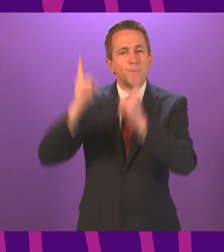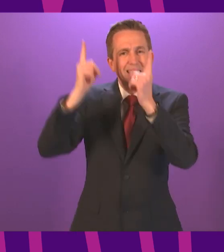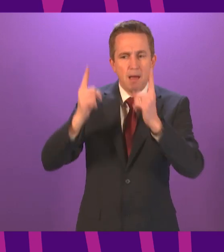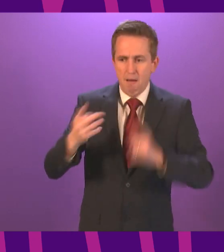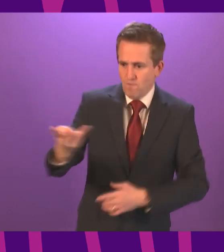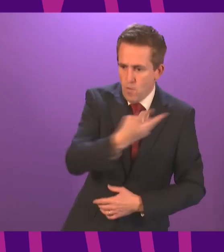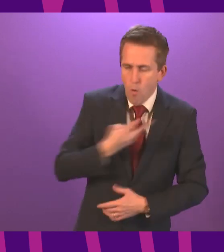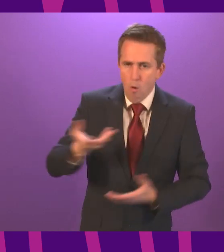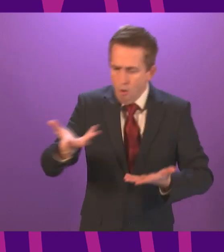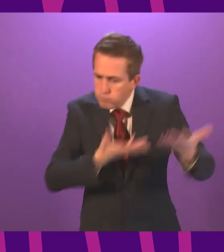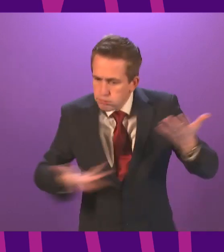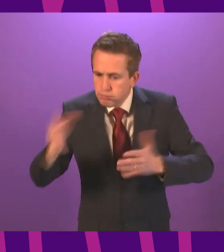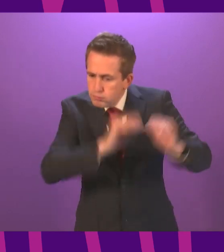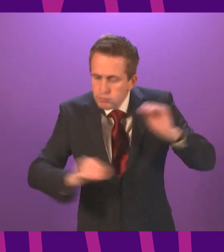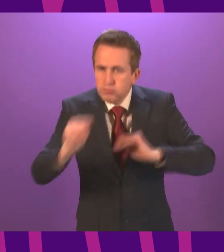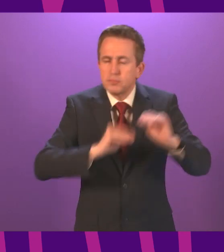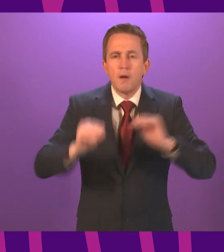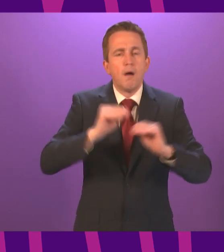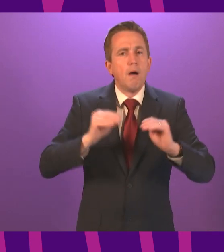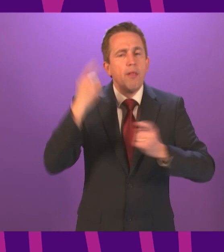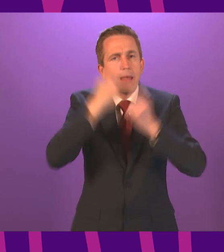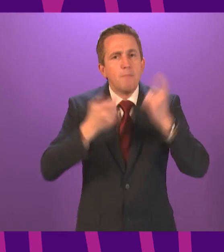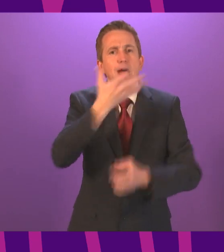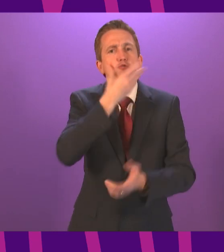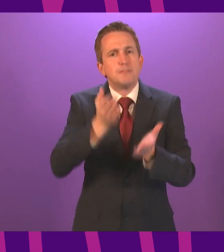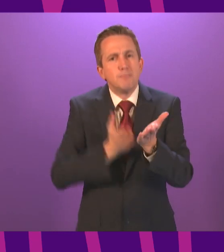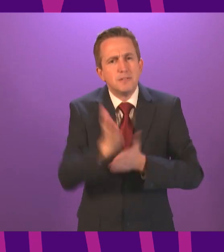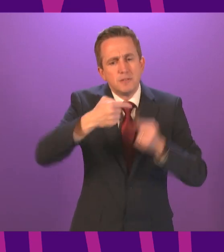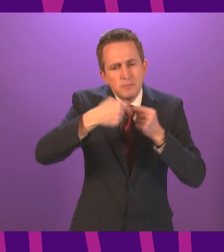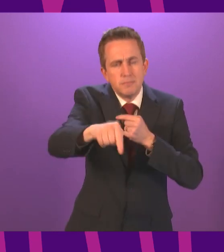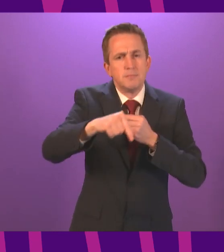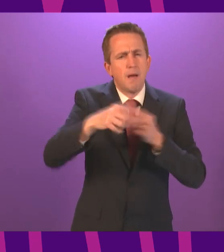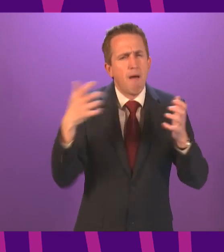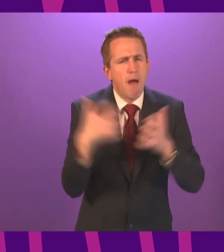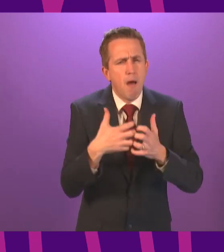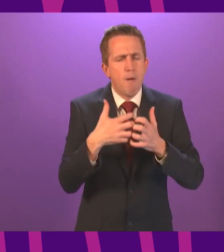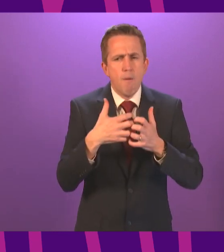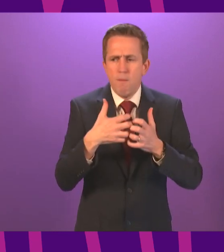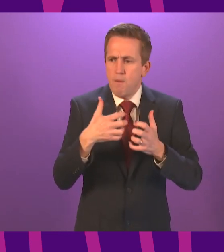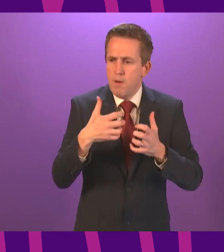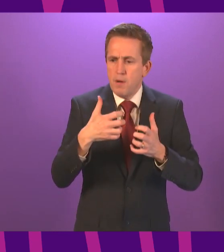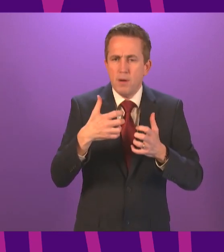the Christmas period and how we could come to a sensible—I stress “sensible”—and